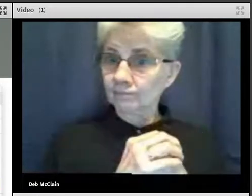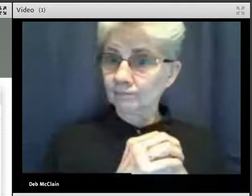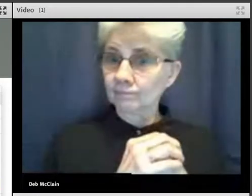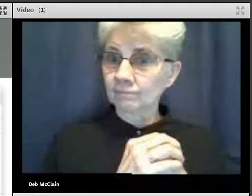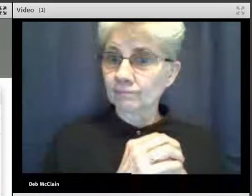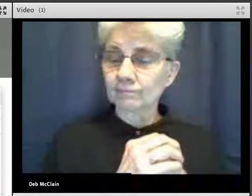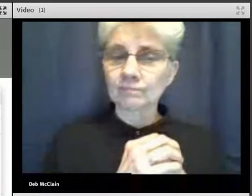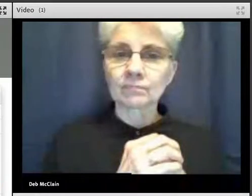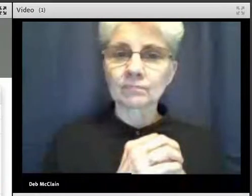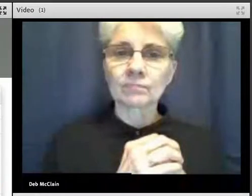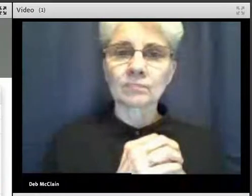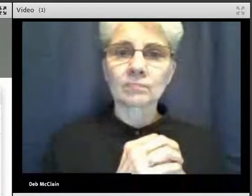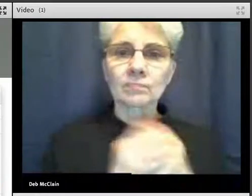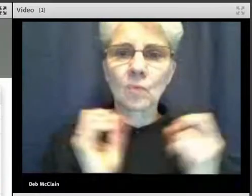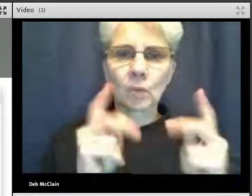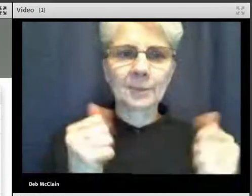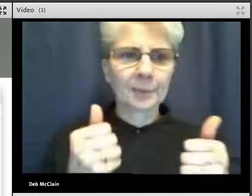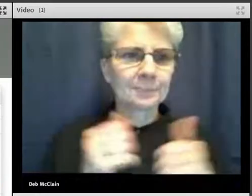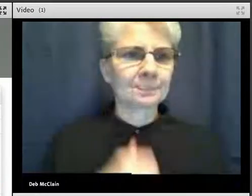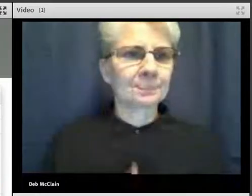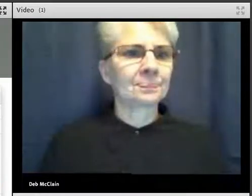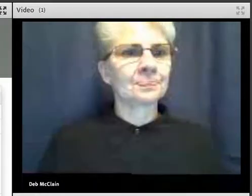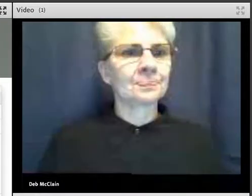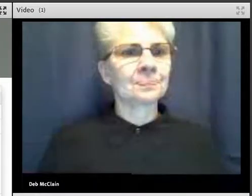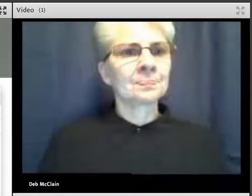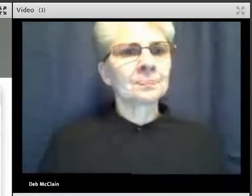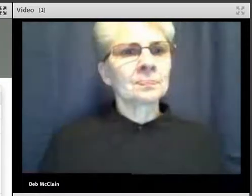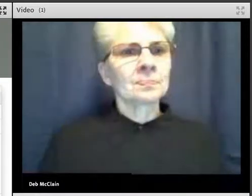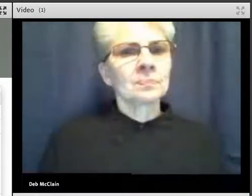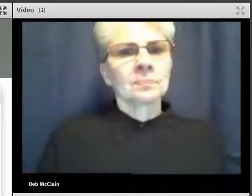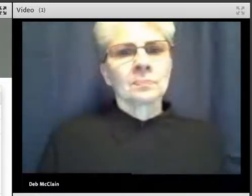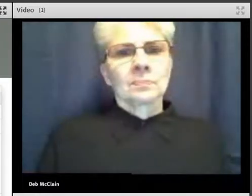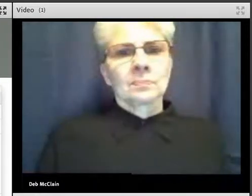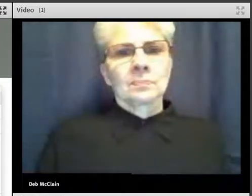Does that make sense to everybody? OK, great.